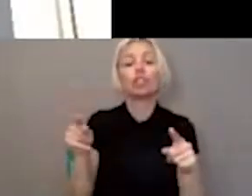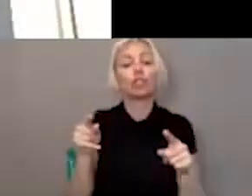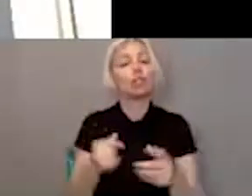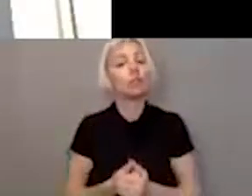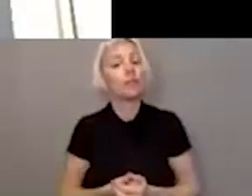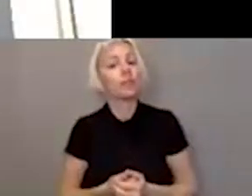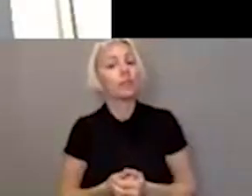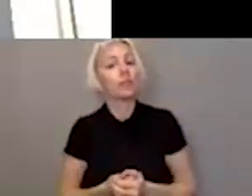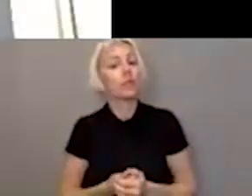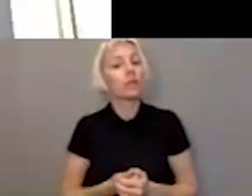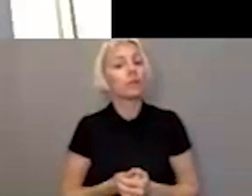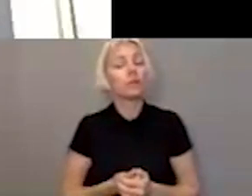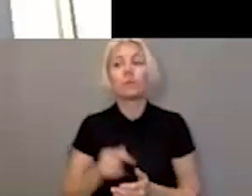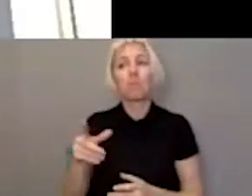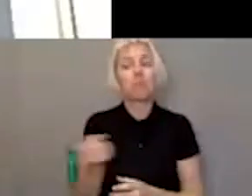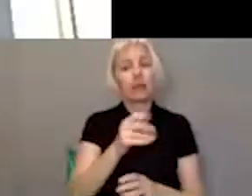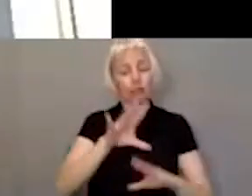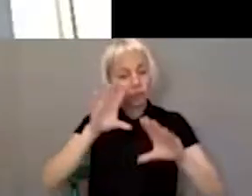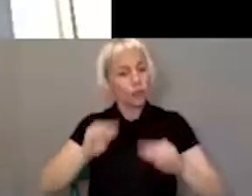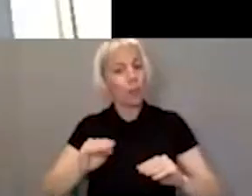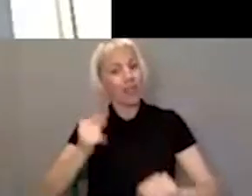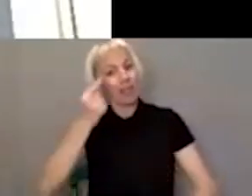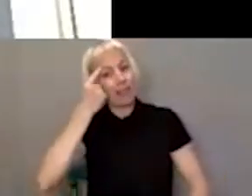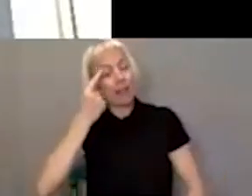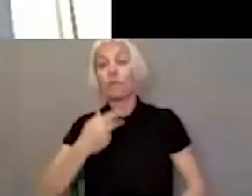some deep, deep breaths, most days. The view that I'm going to step in something, because